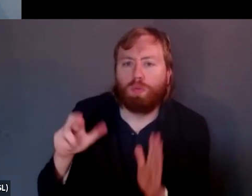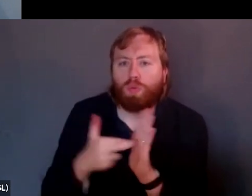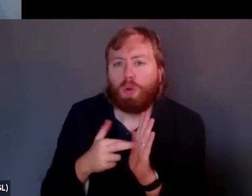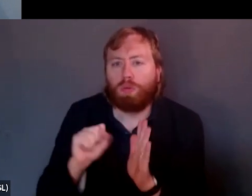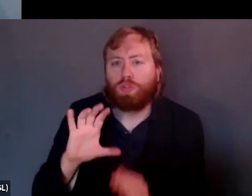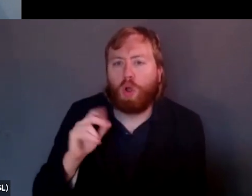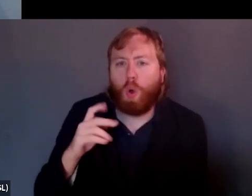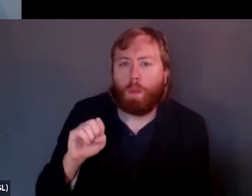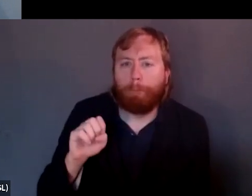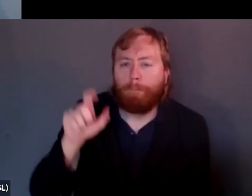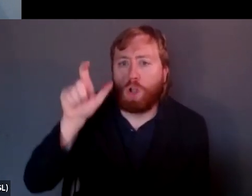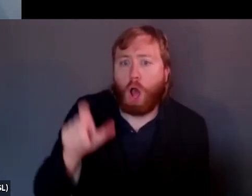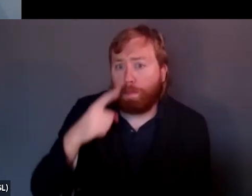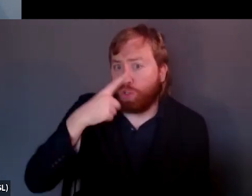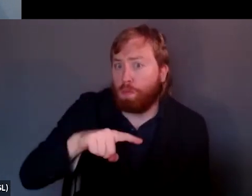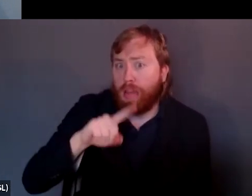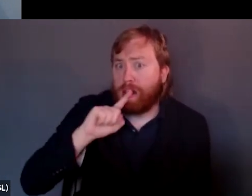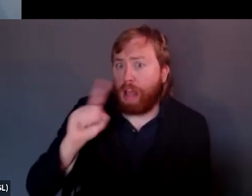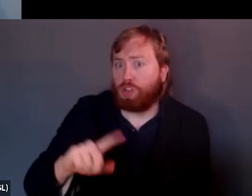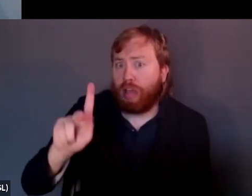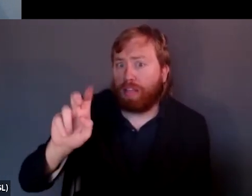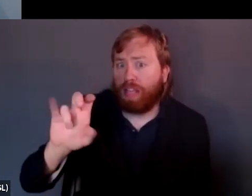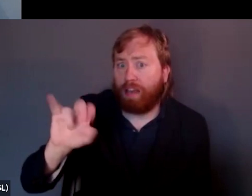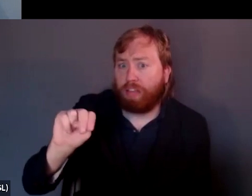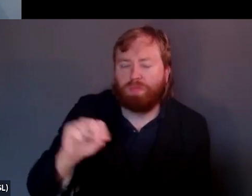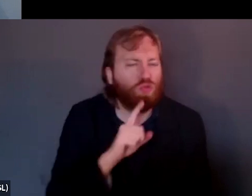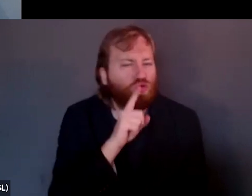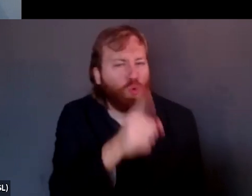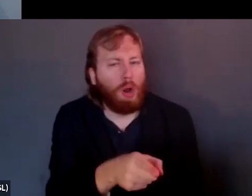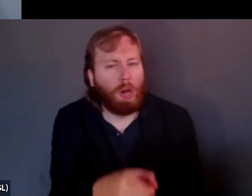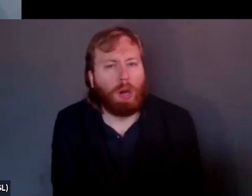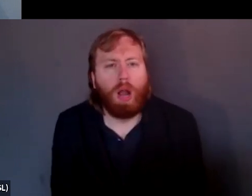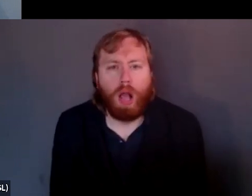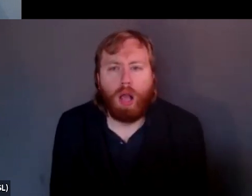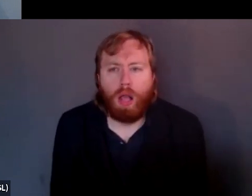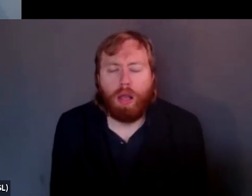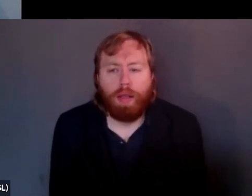Would you be able to take that Kevin? Sure. Let's see.